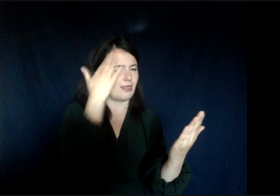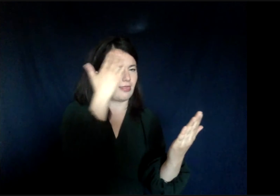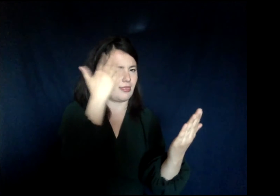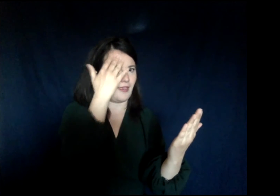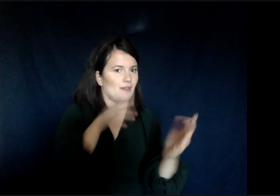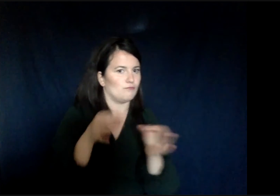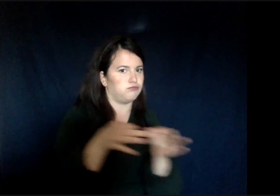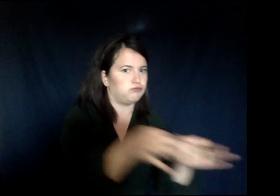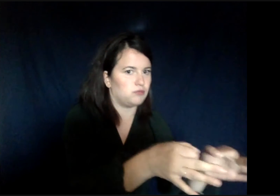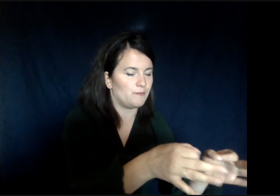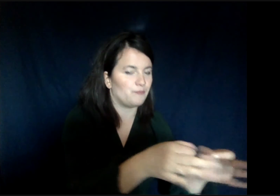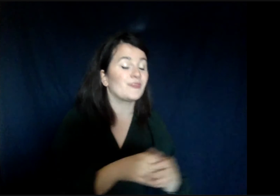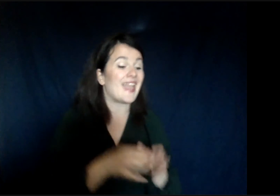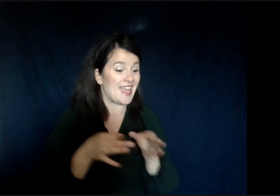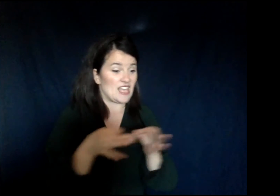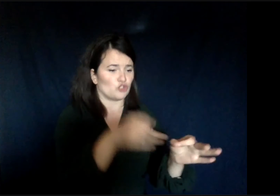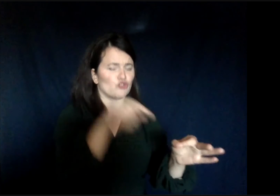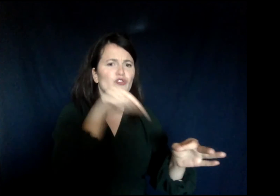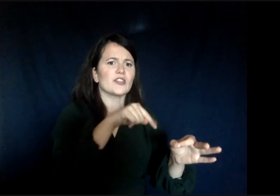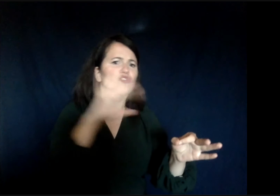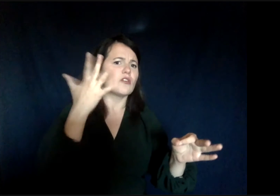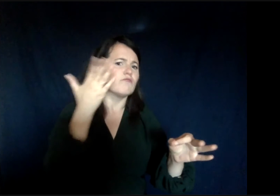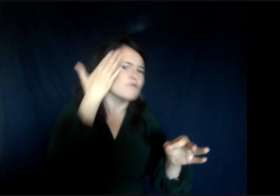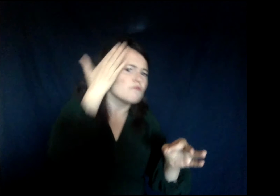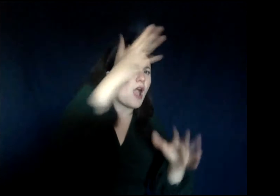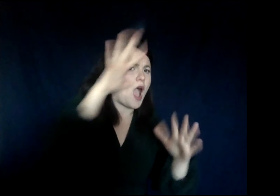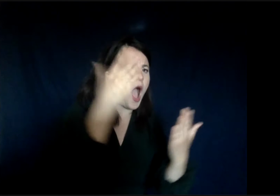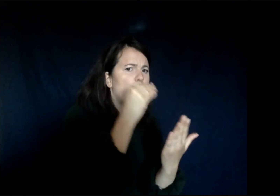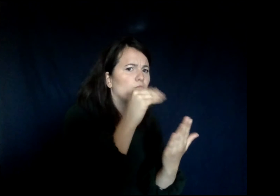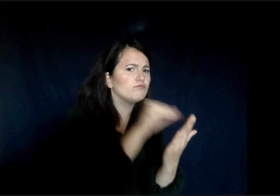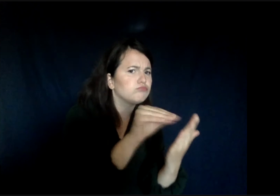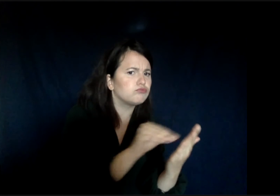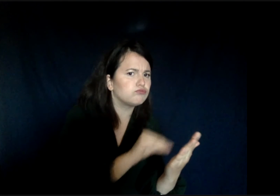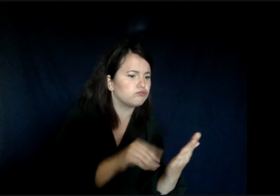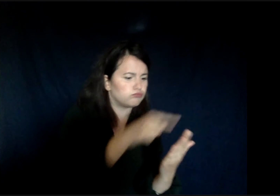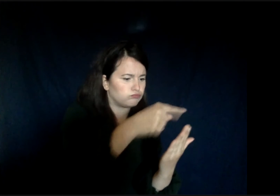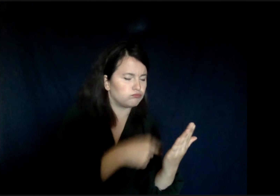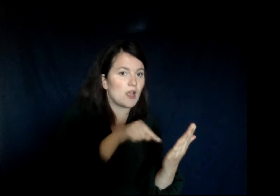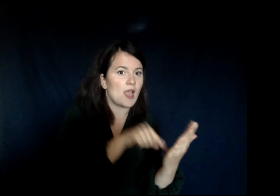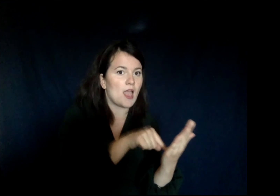that the impact of the COVID-19 crisis and the recovery will touch many areas